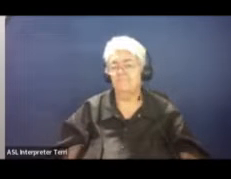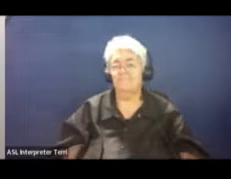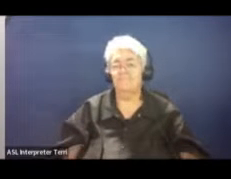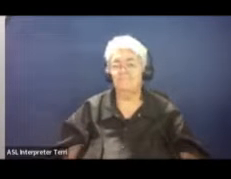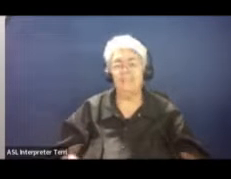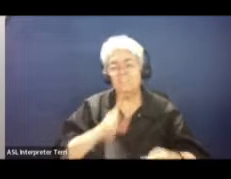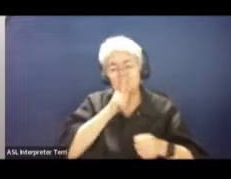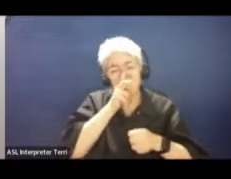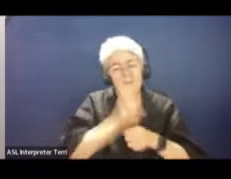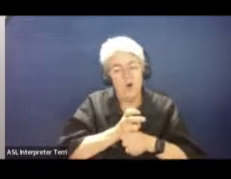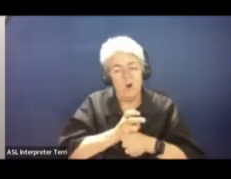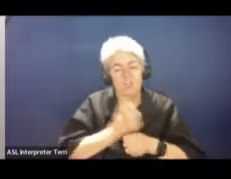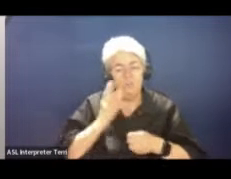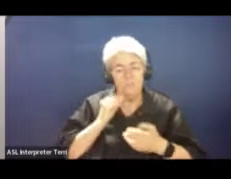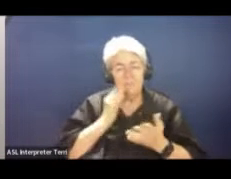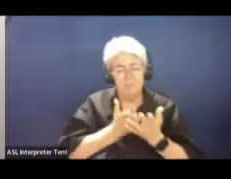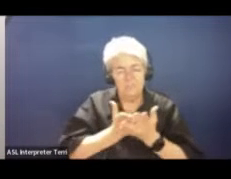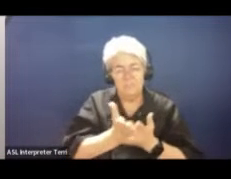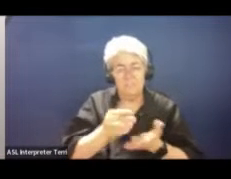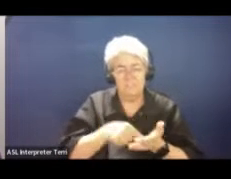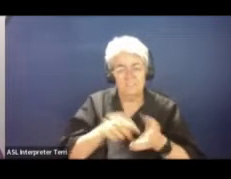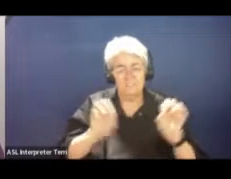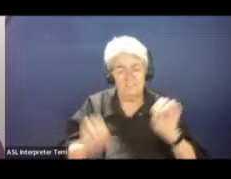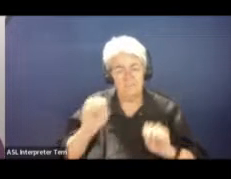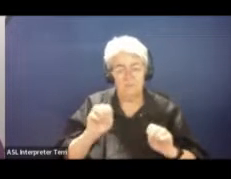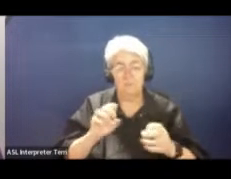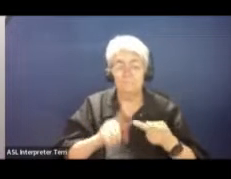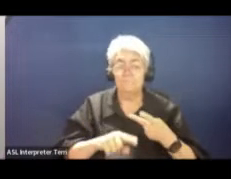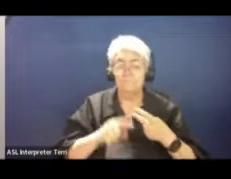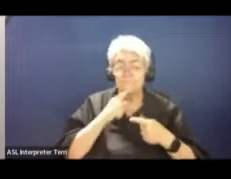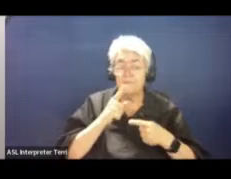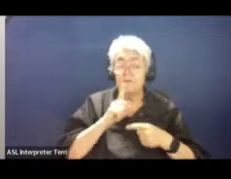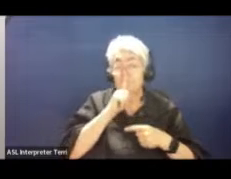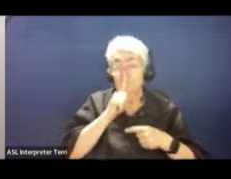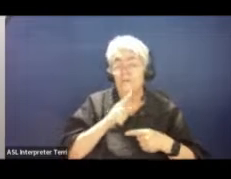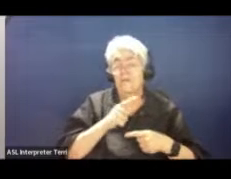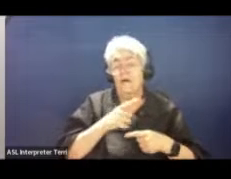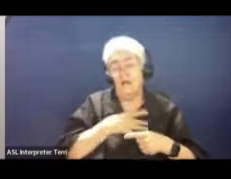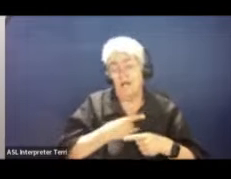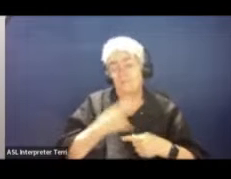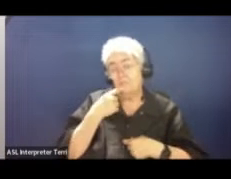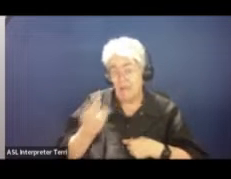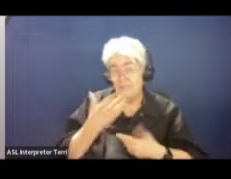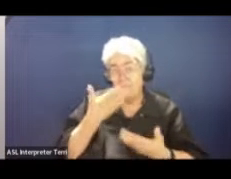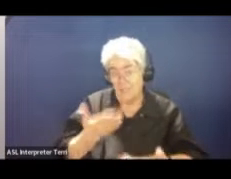go over. And I really love expressing gratitude throughout the process. Thank you for your